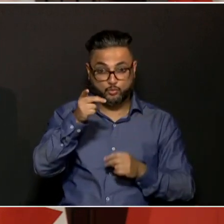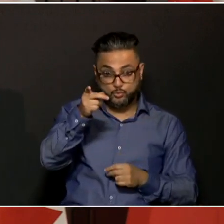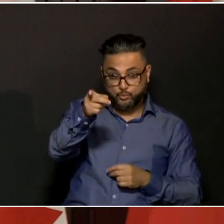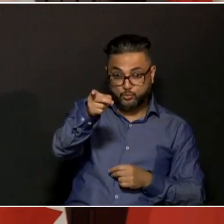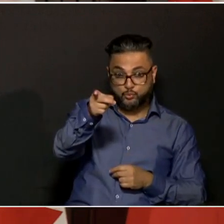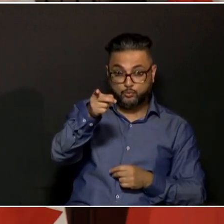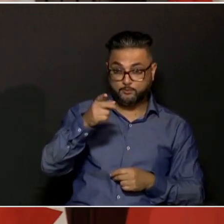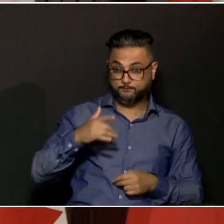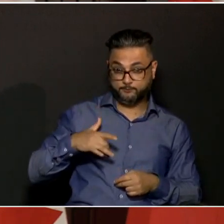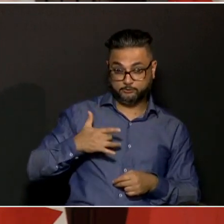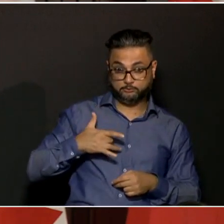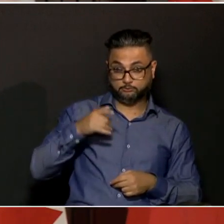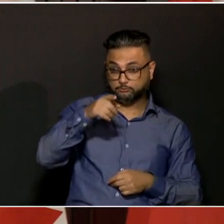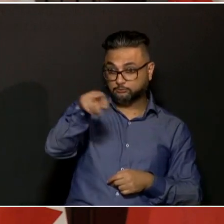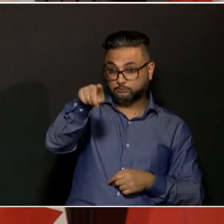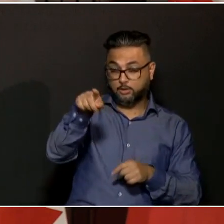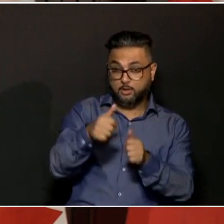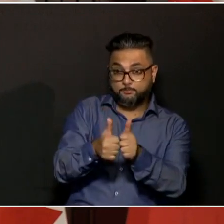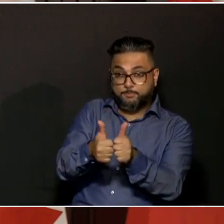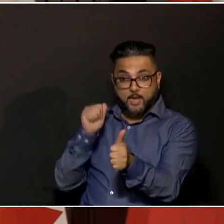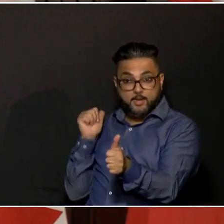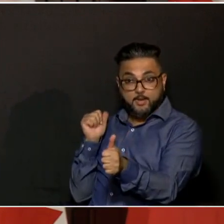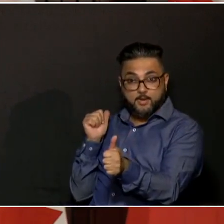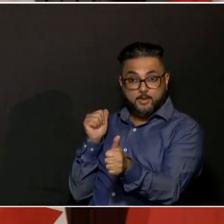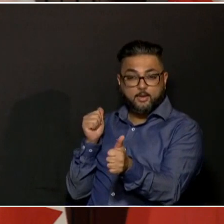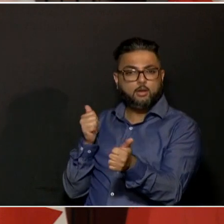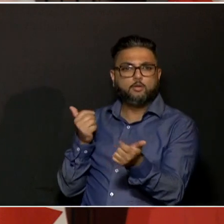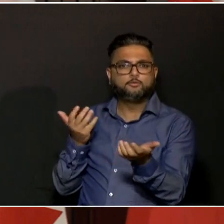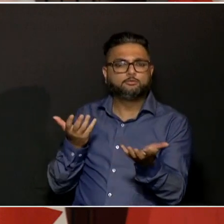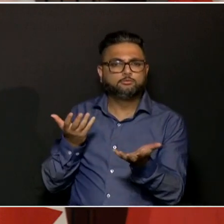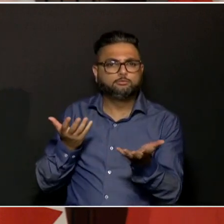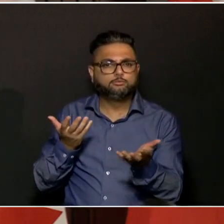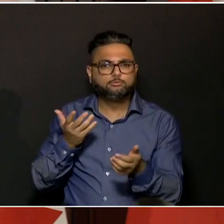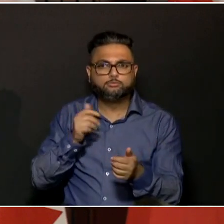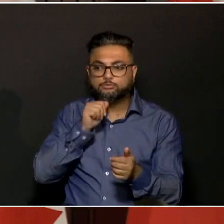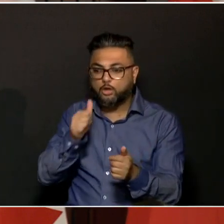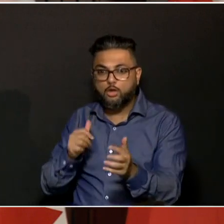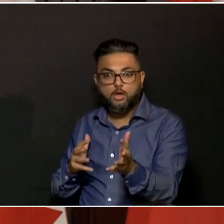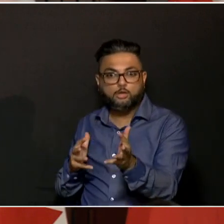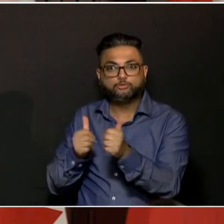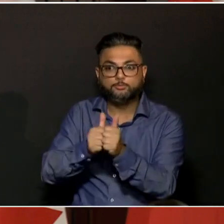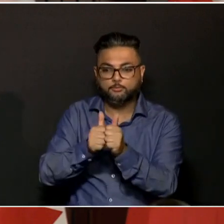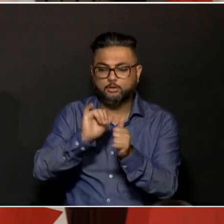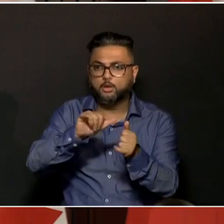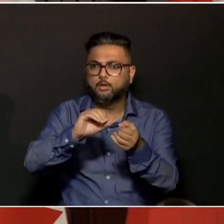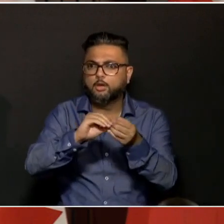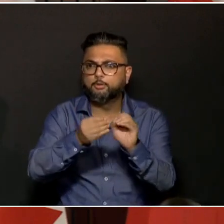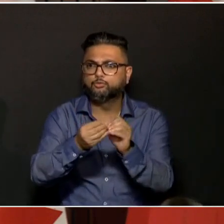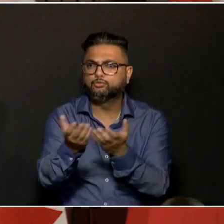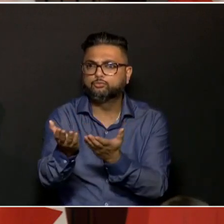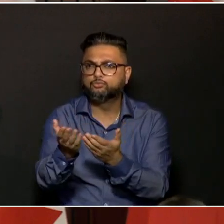has the government been caught behind this kind of measure to catch up with the numbers we are seeing?